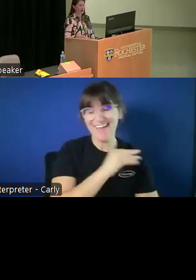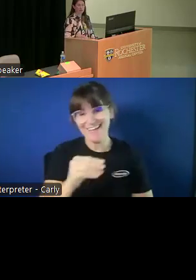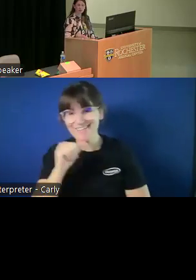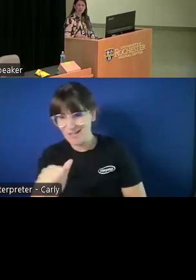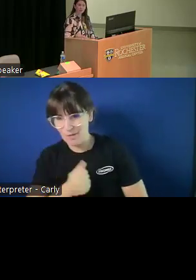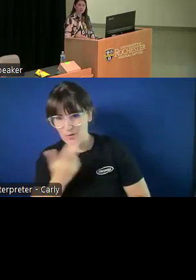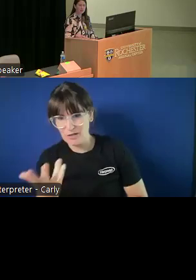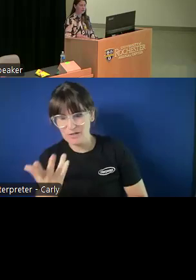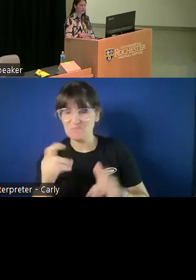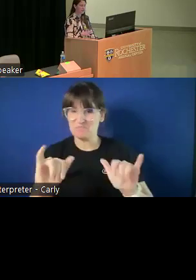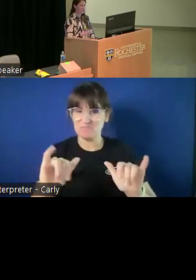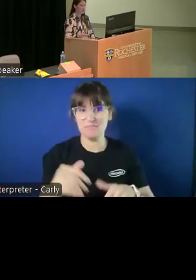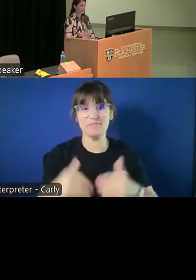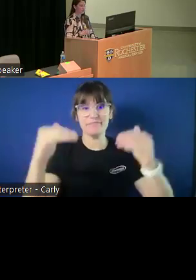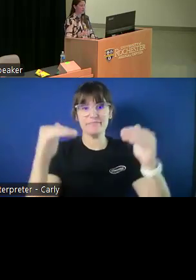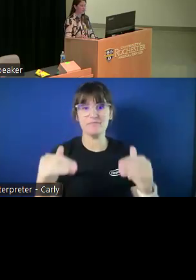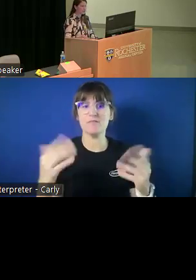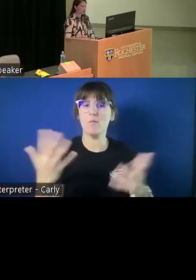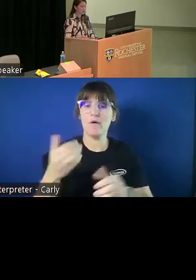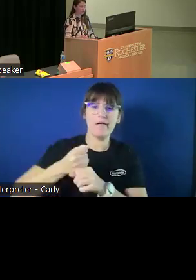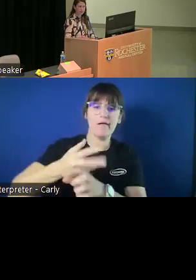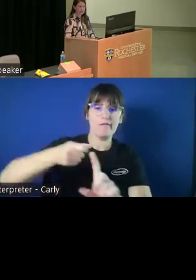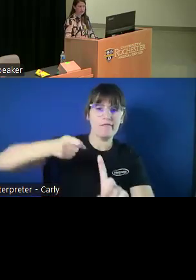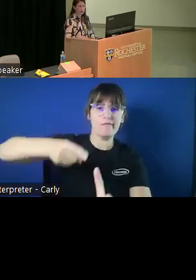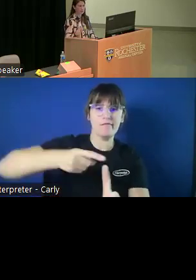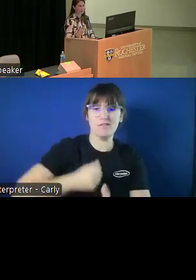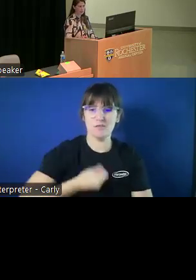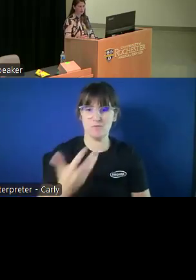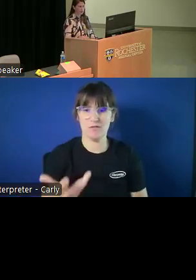drivers of fulfillment and burnout this is where I get the most information that's really helpful